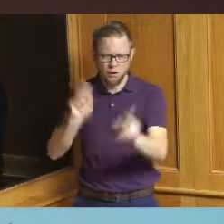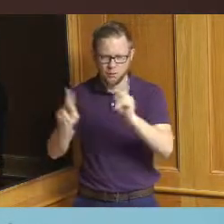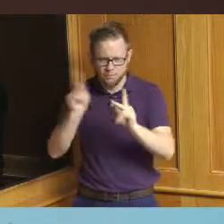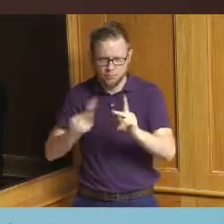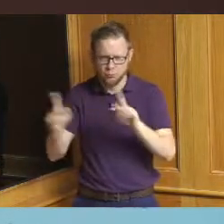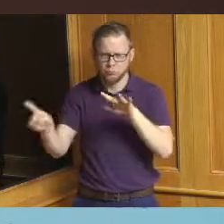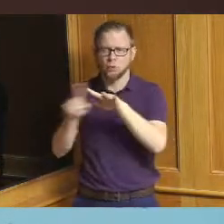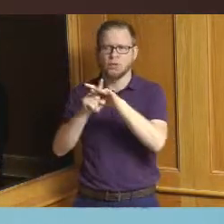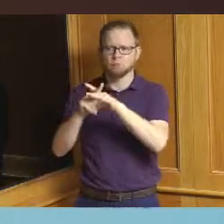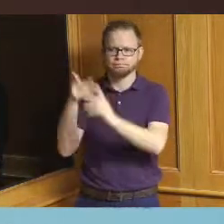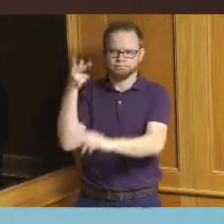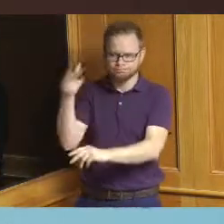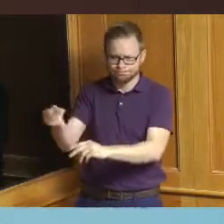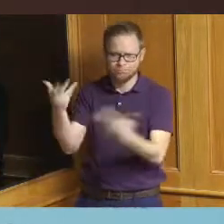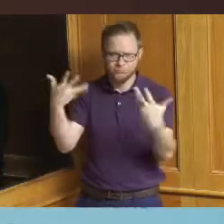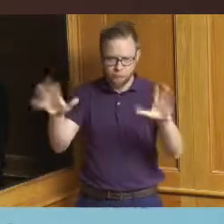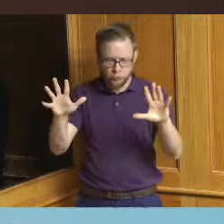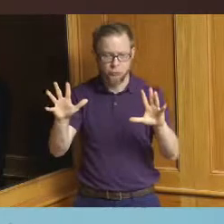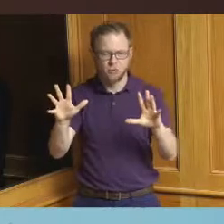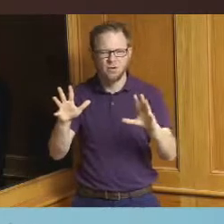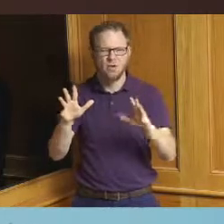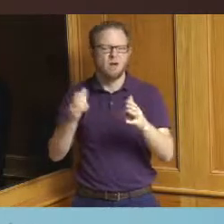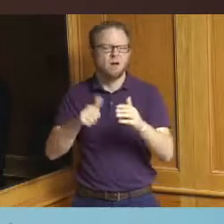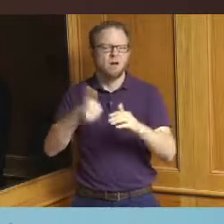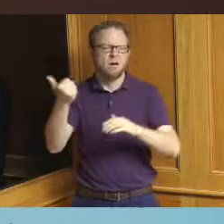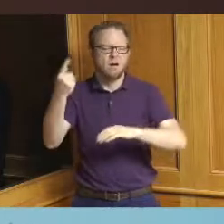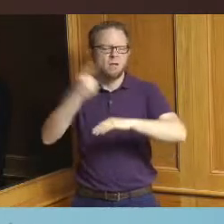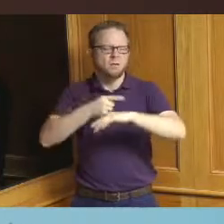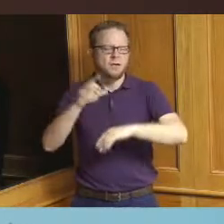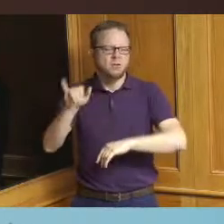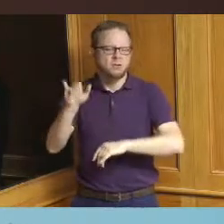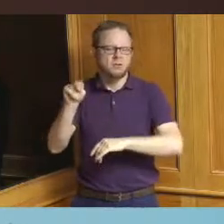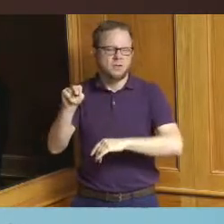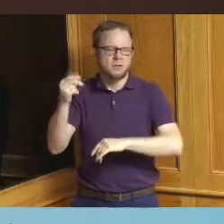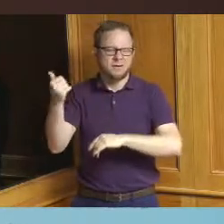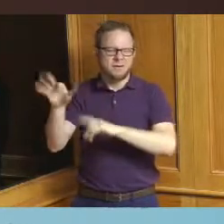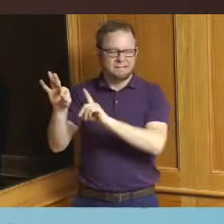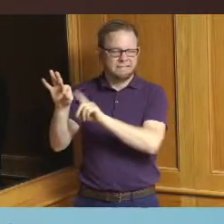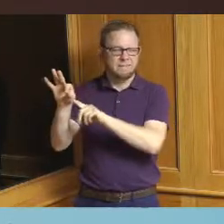and we have another date scheduled in January on the 19th so we look forward to coming back